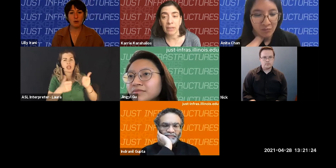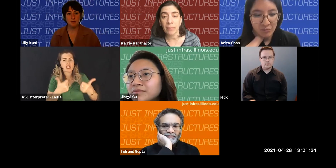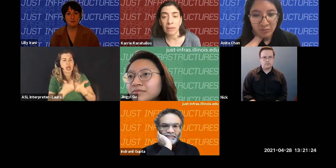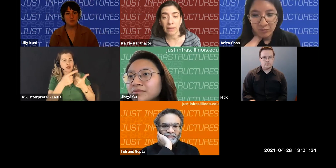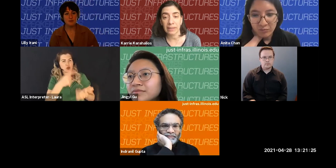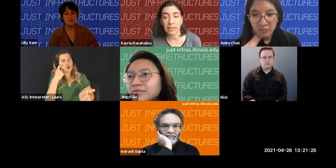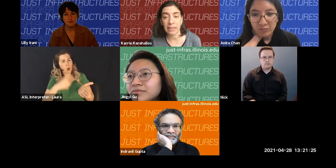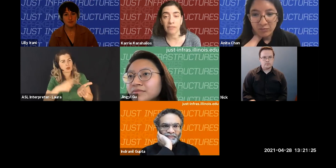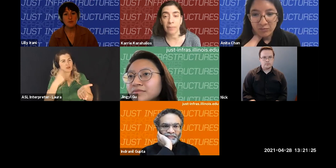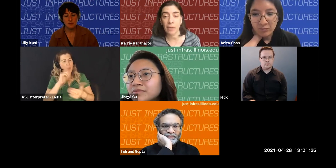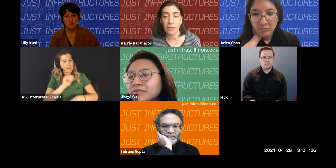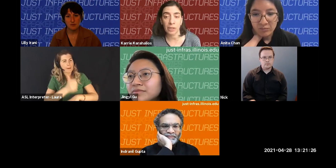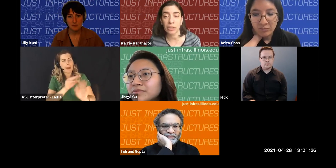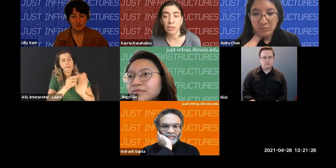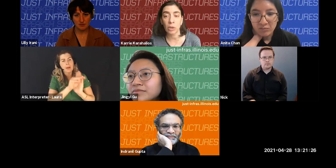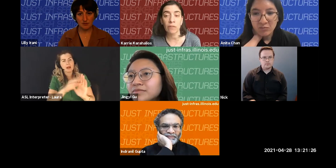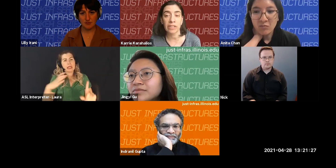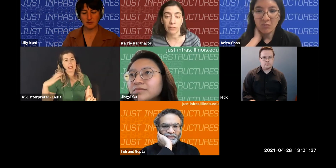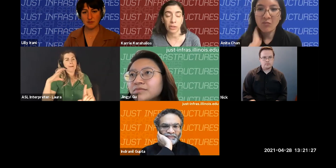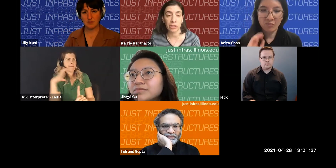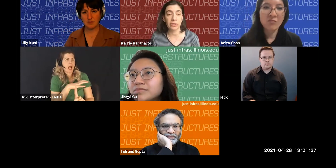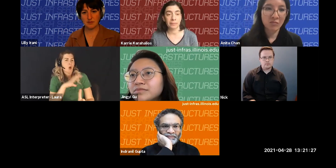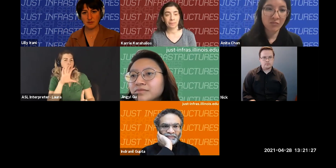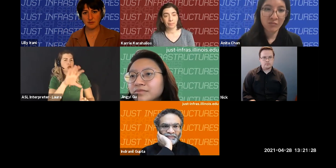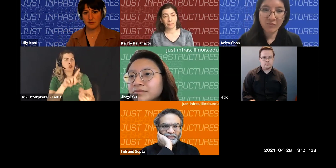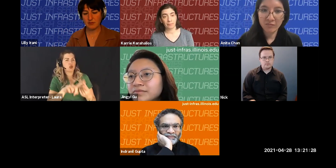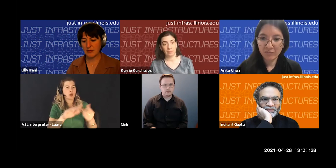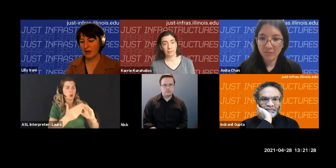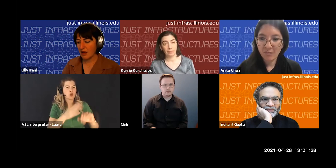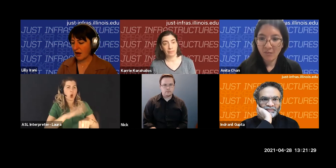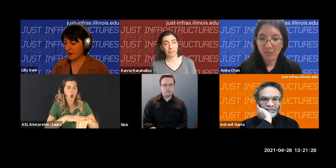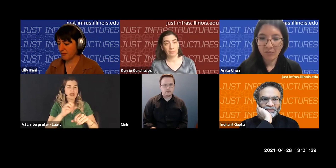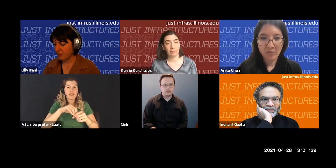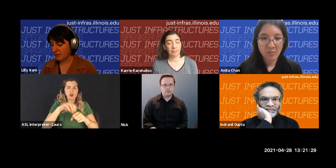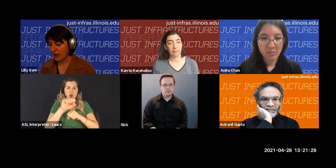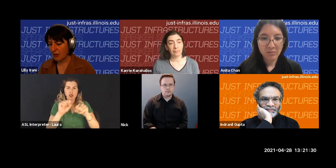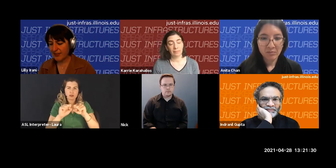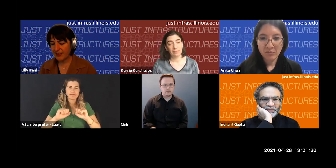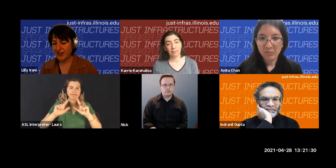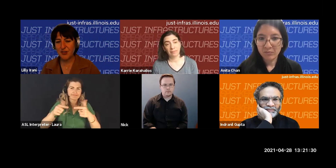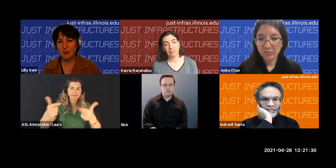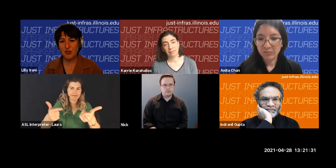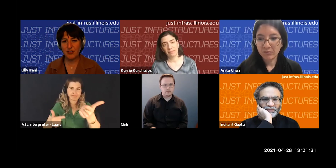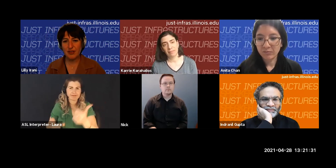What challenges do you see to implement a model to give power to the community over infrastructures.